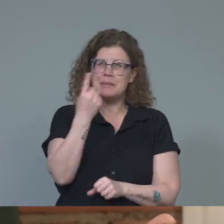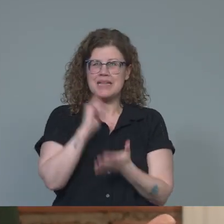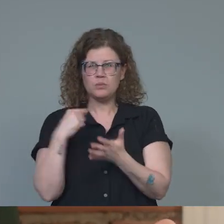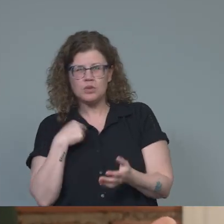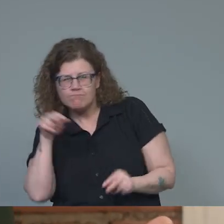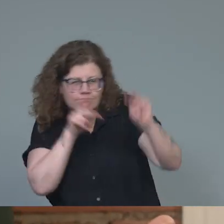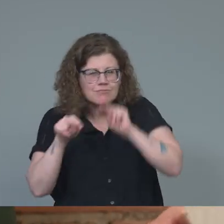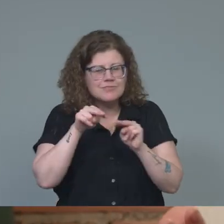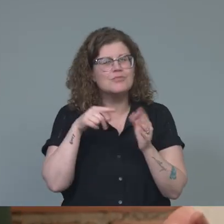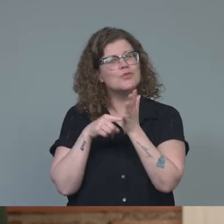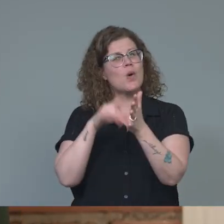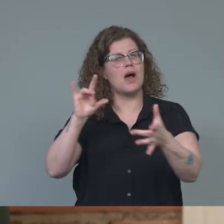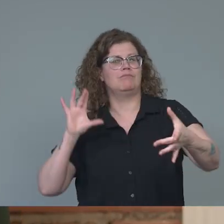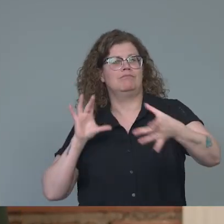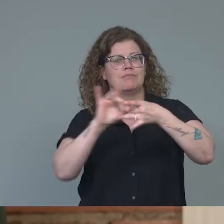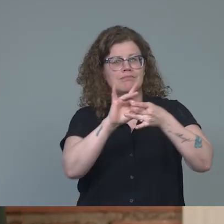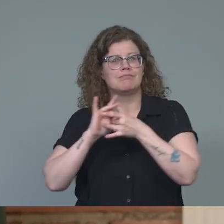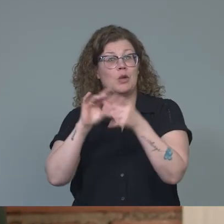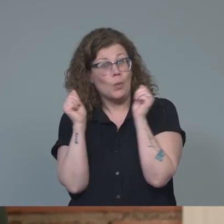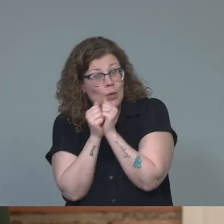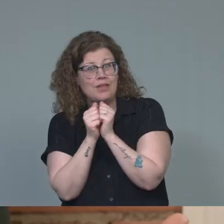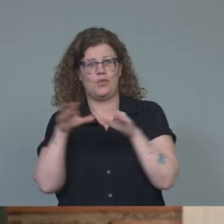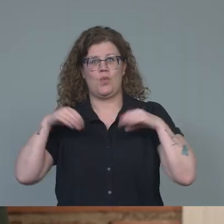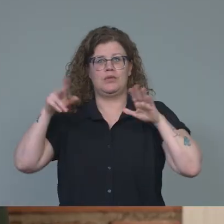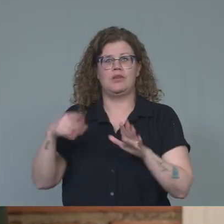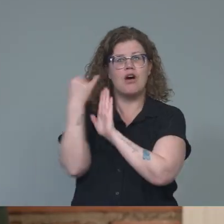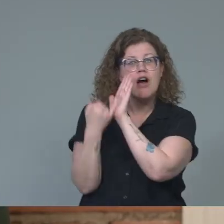were listened to, heard, and influence the outcome of the art project itself,